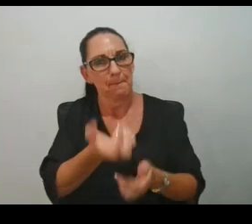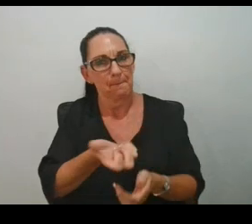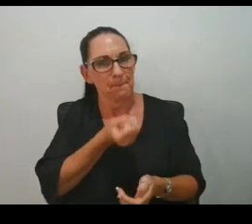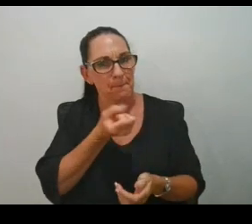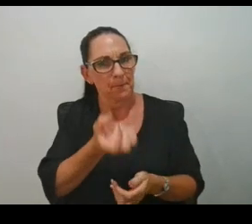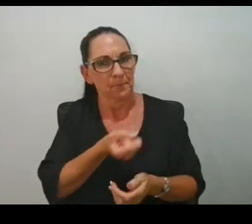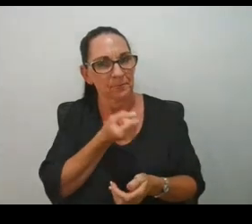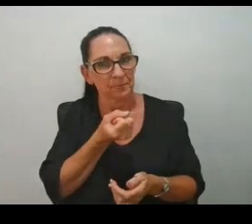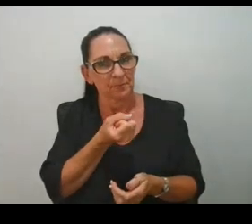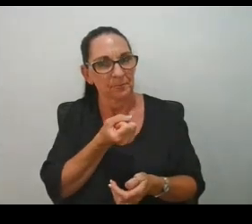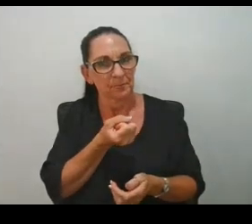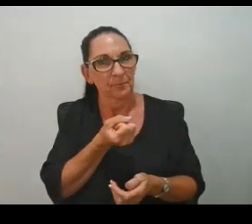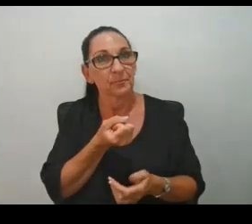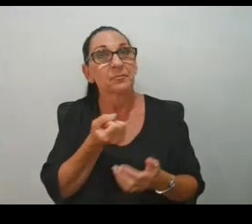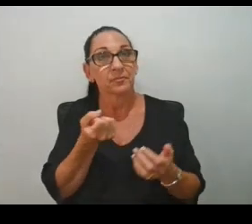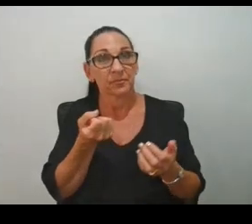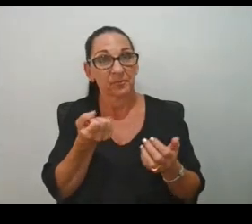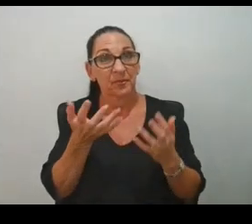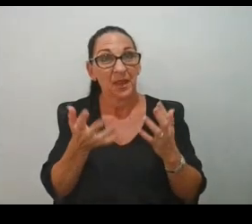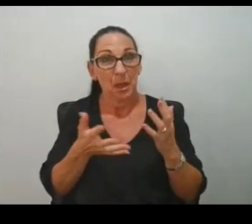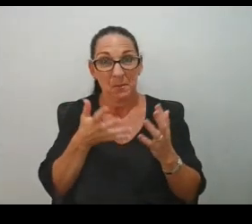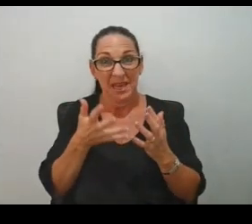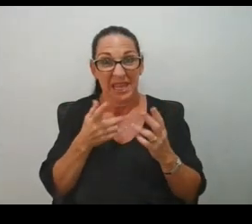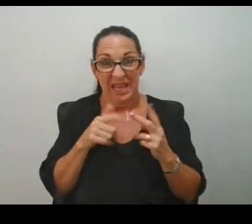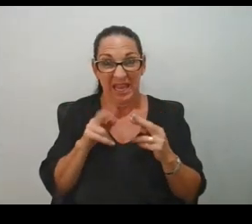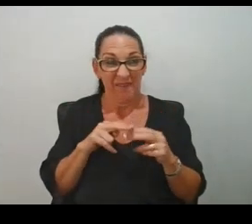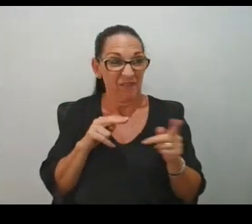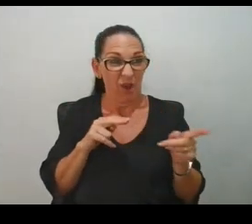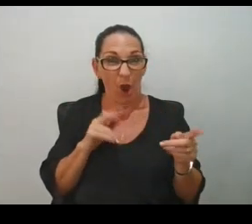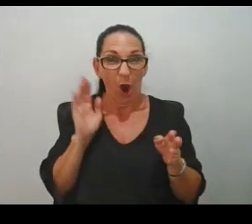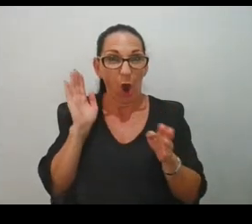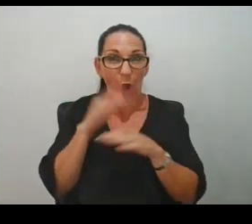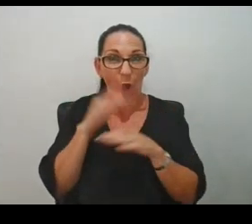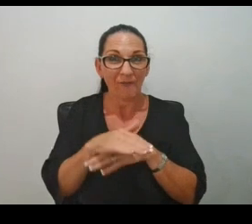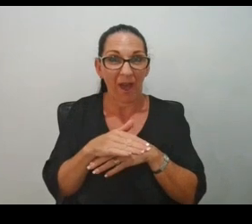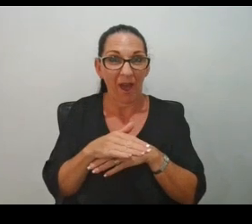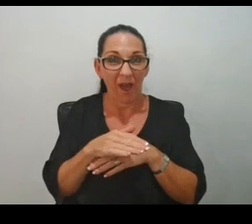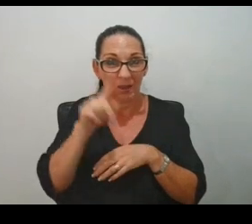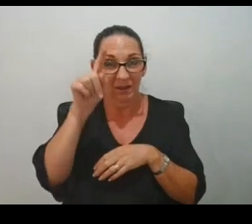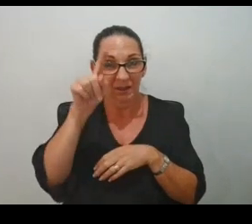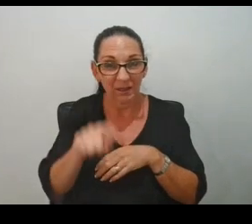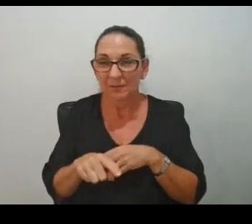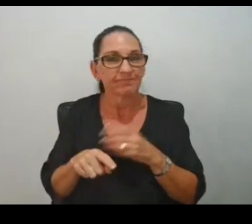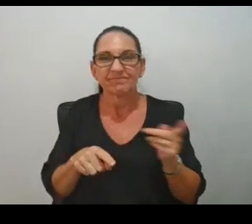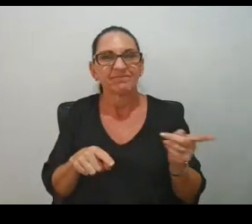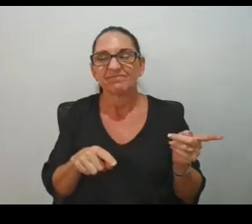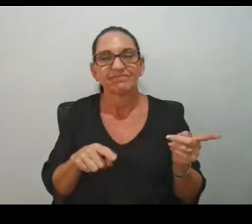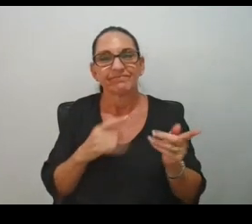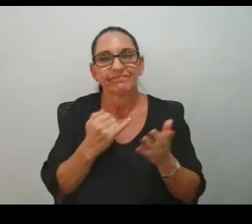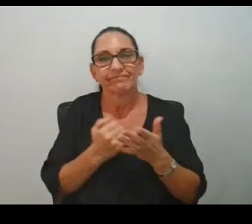that essentially the client's not eligible for legal aid is important to know we look at